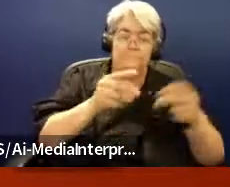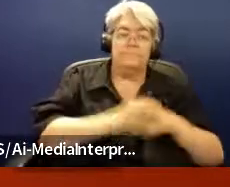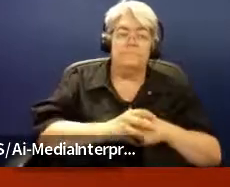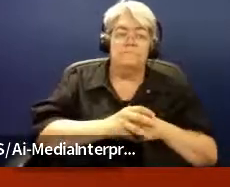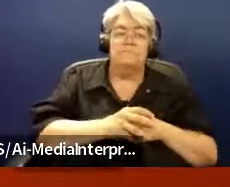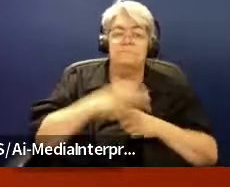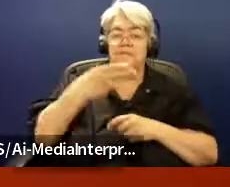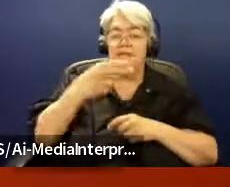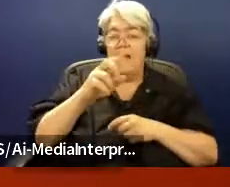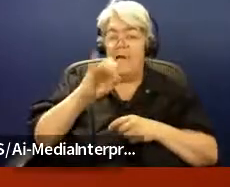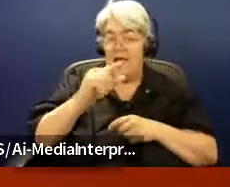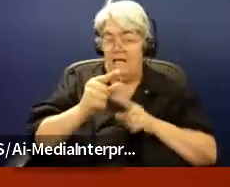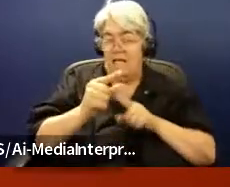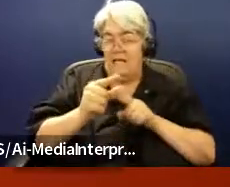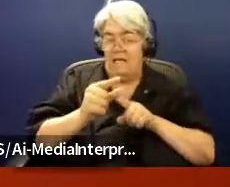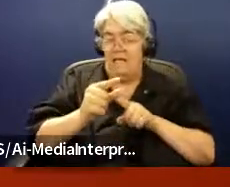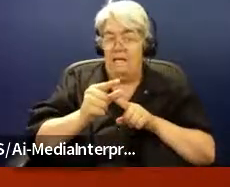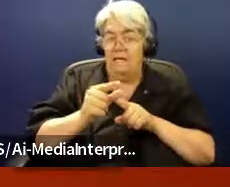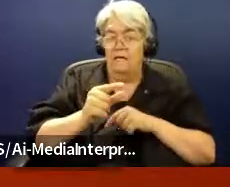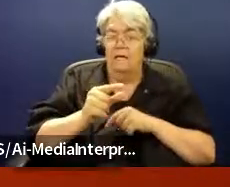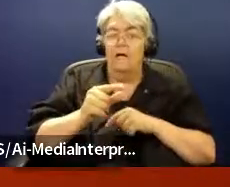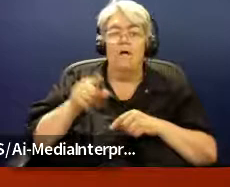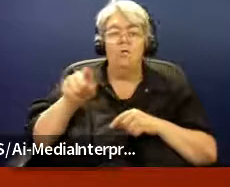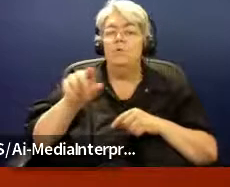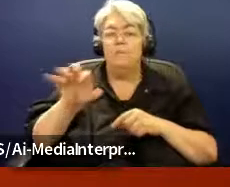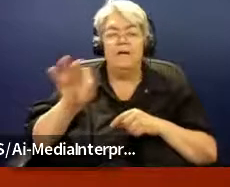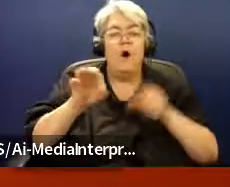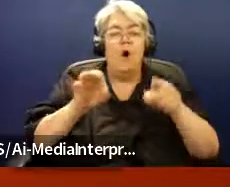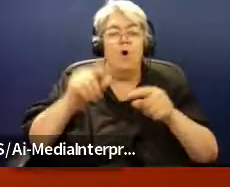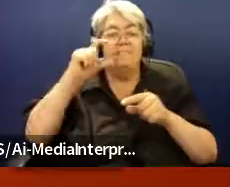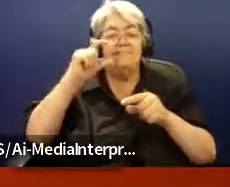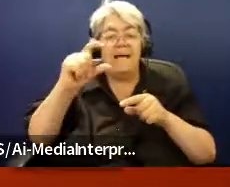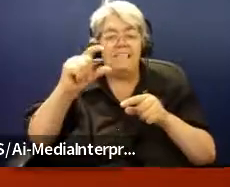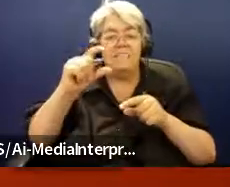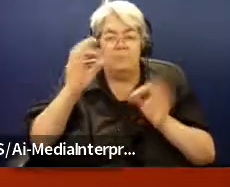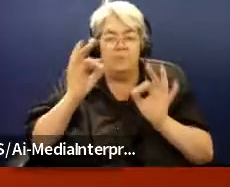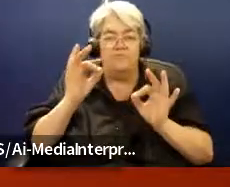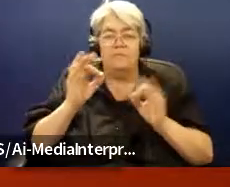and marked appropriately, making sure that sections start with headings,